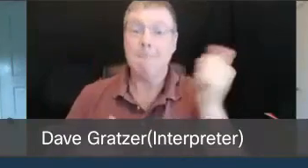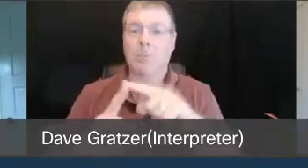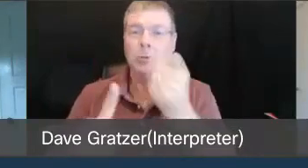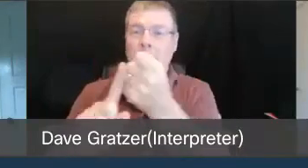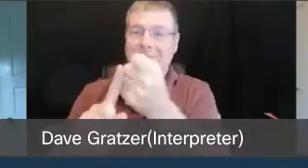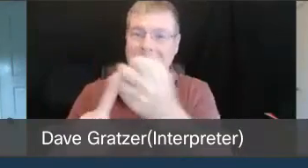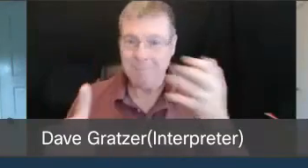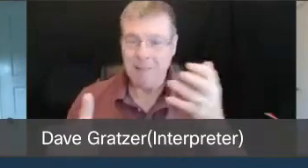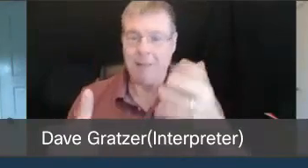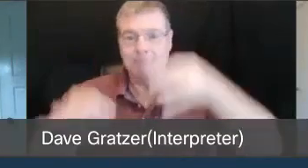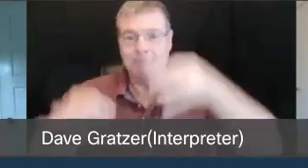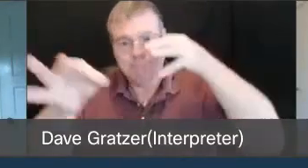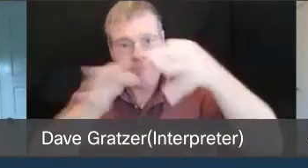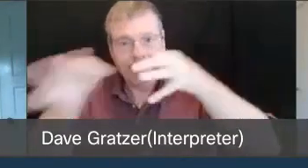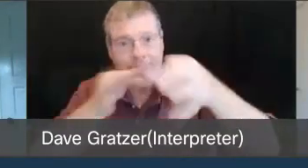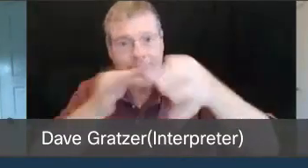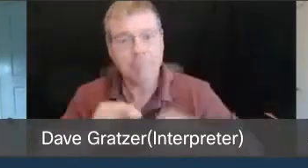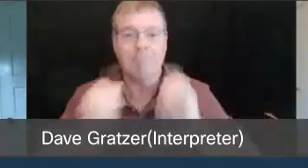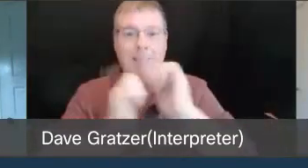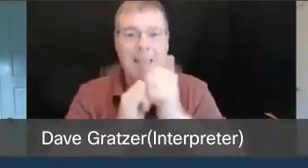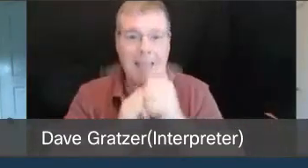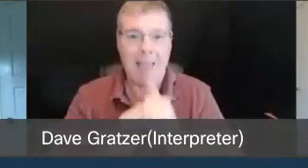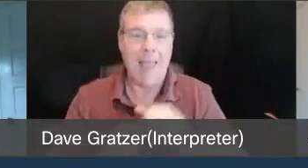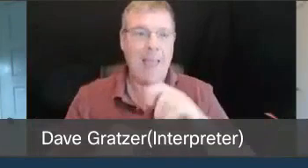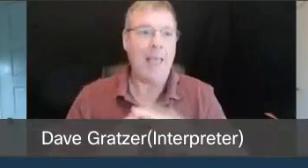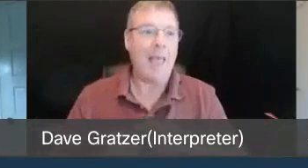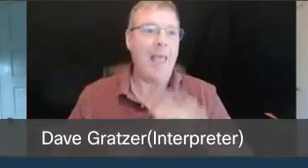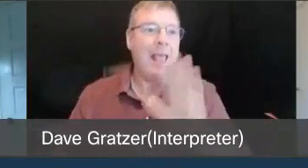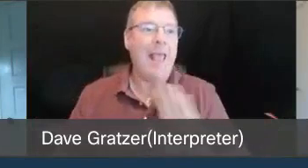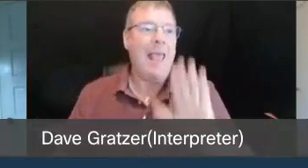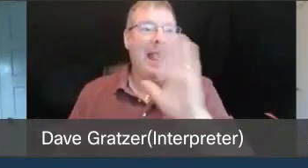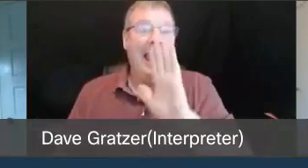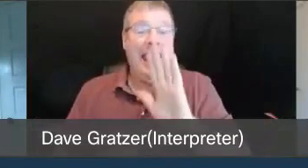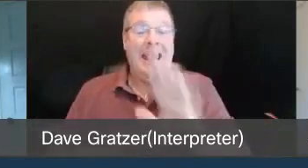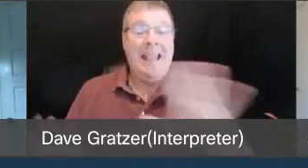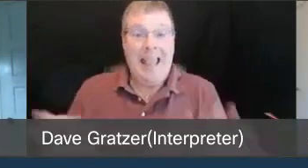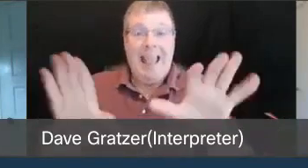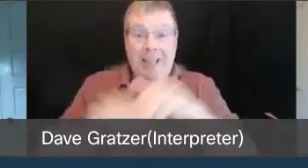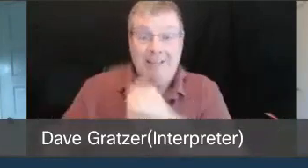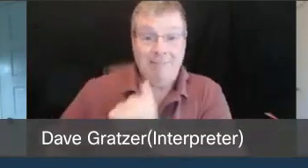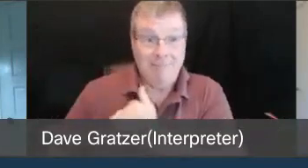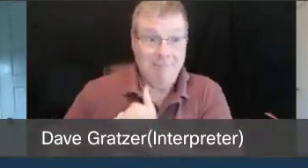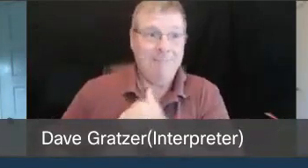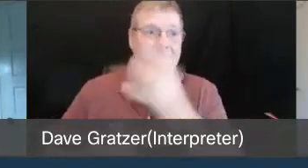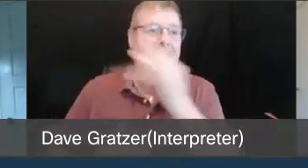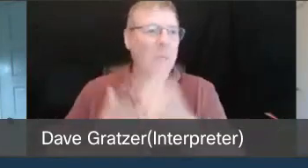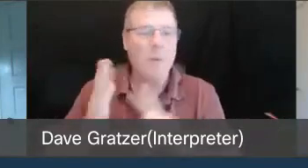talk about how his experiences were in the military and what his experience was like.